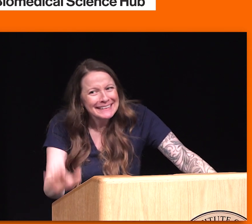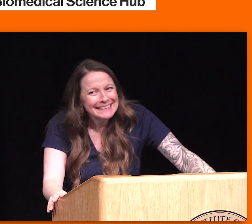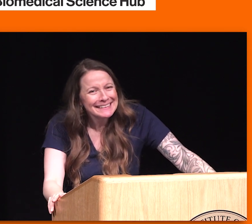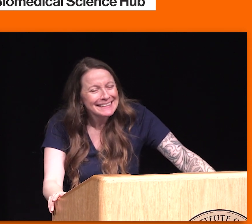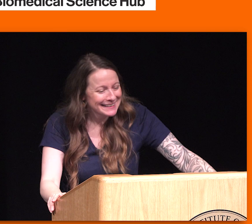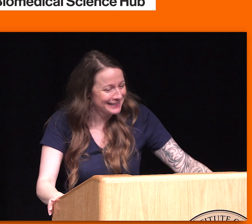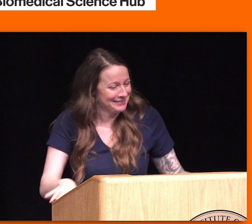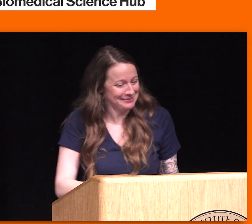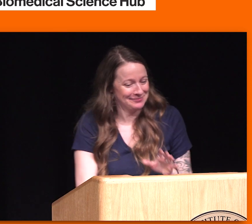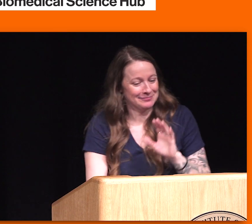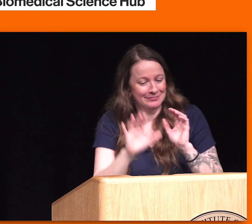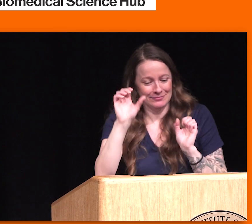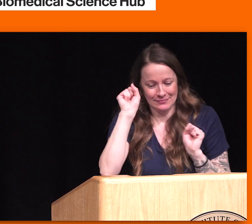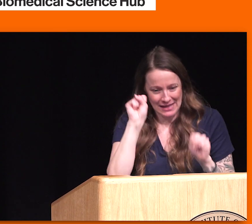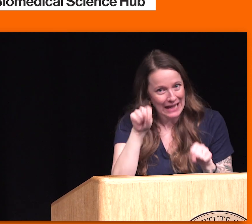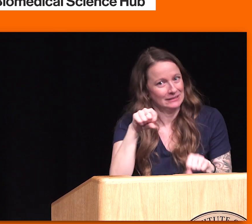you may be wondering what happened to my PhD.